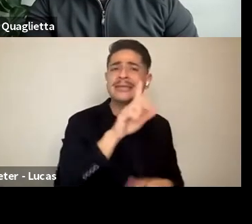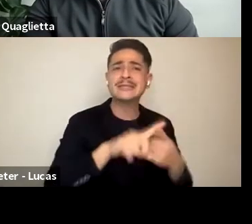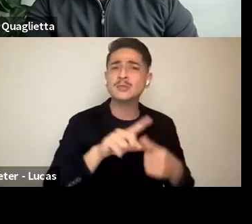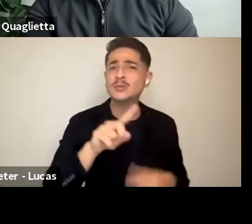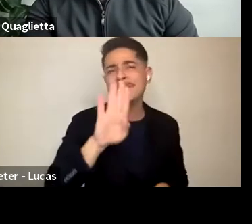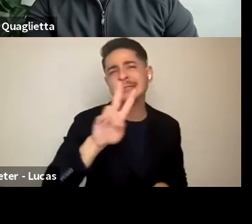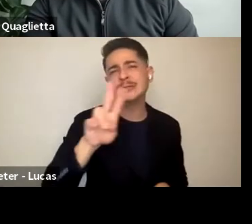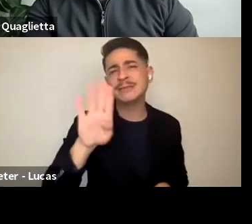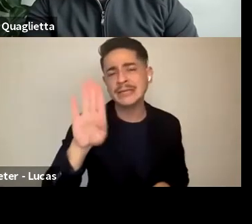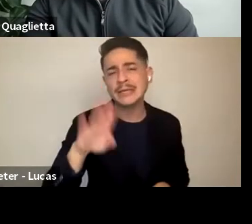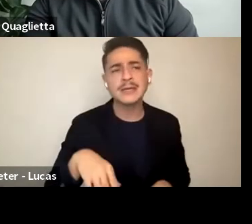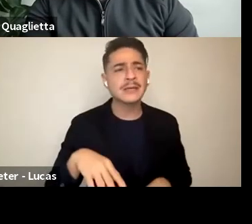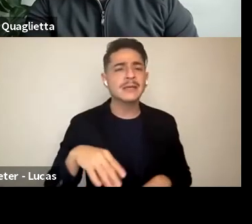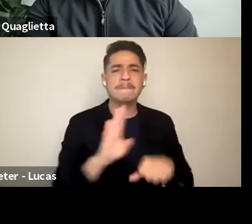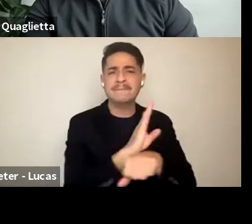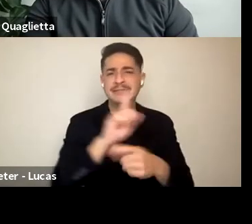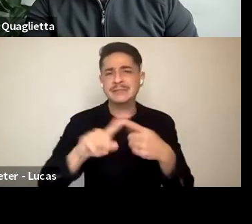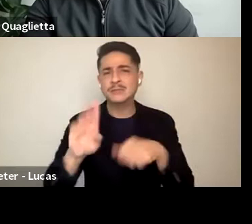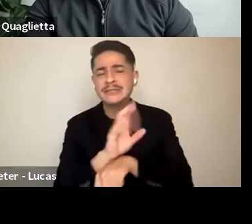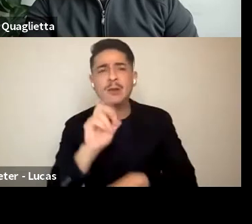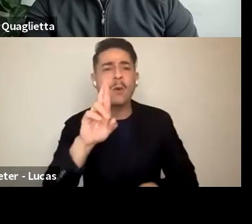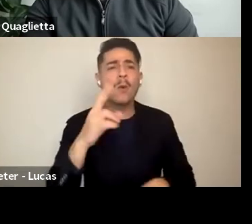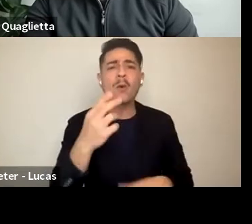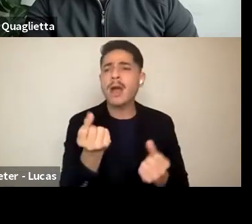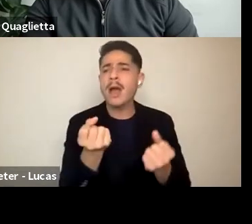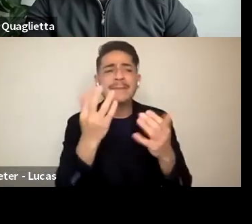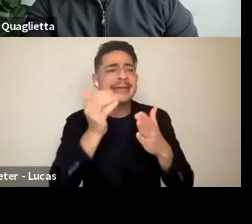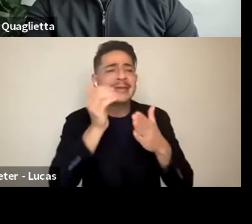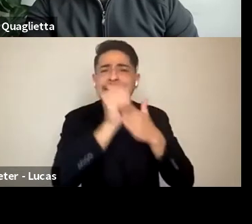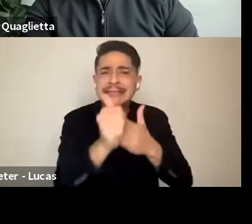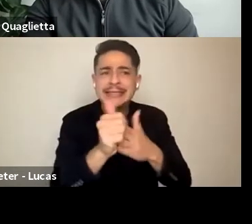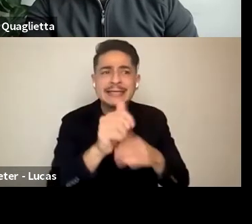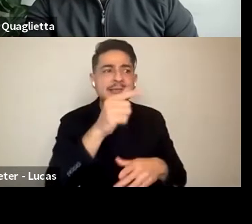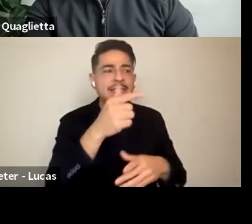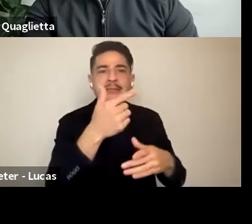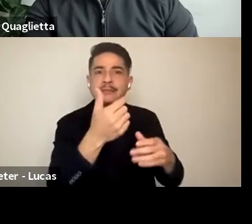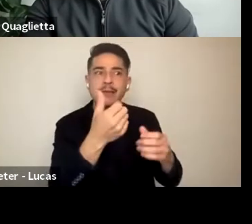of the leads are coming in from organic traffic, and then